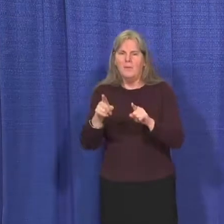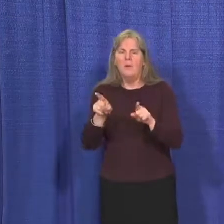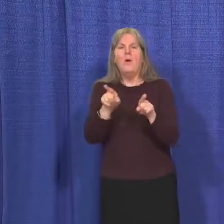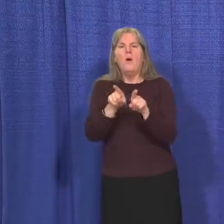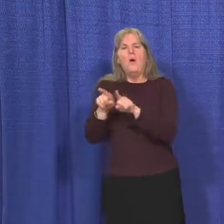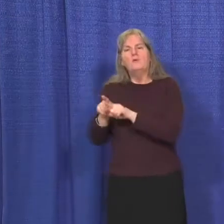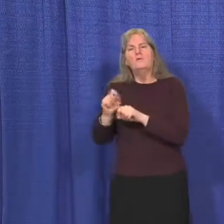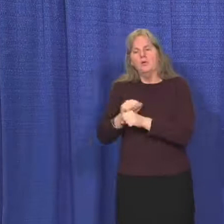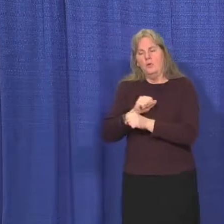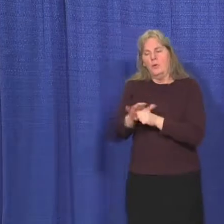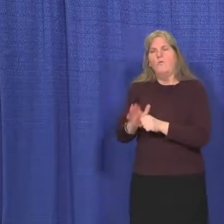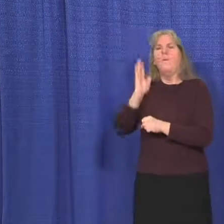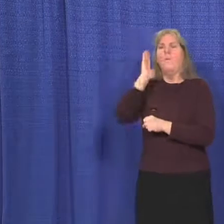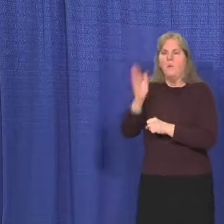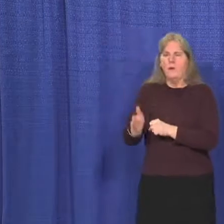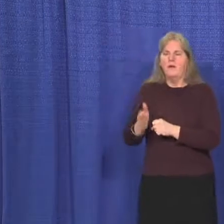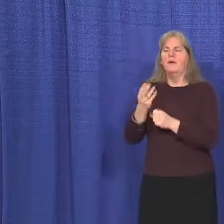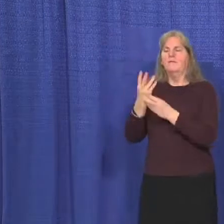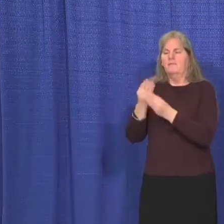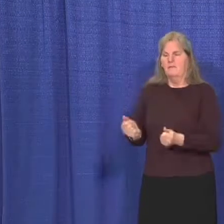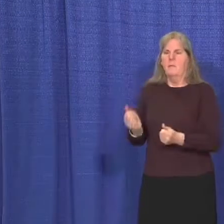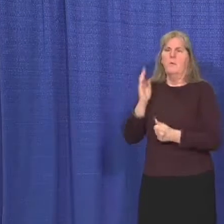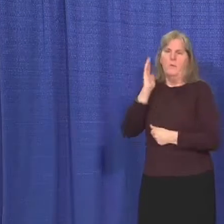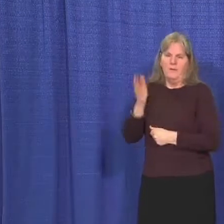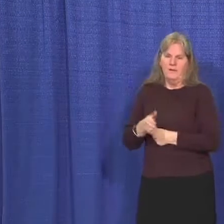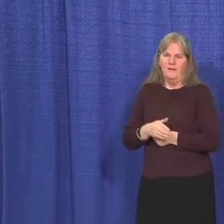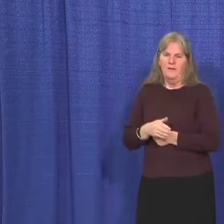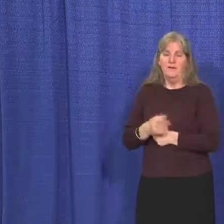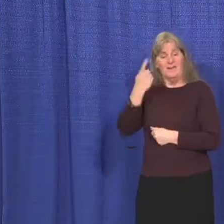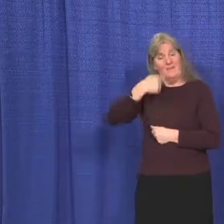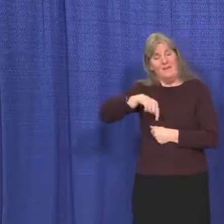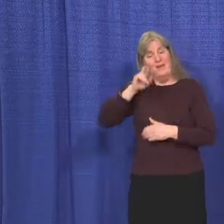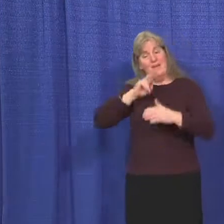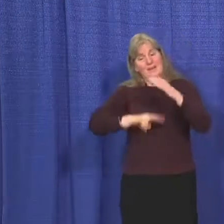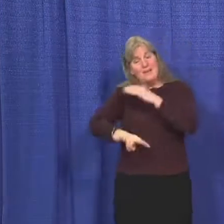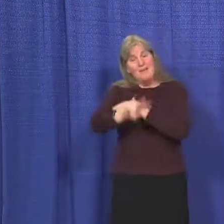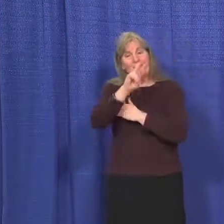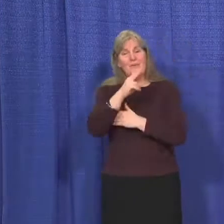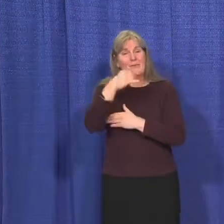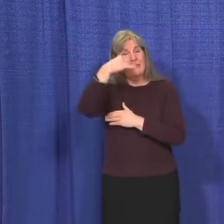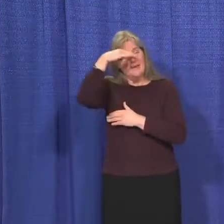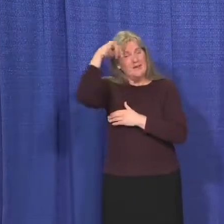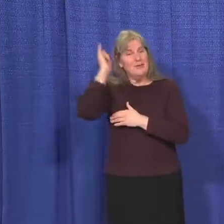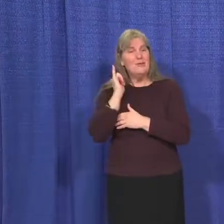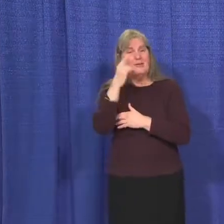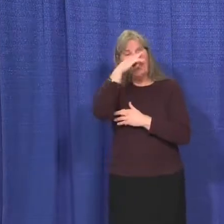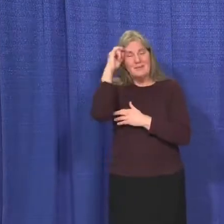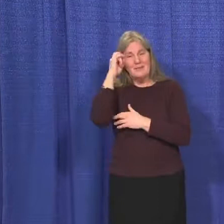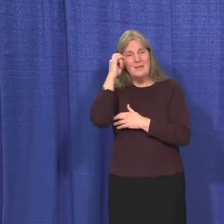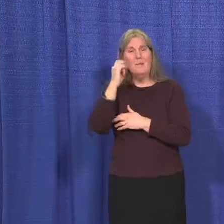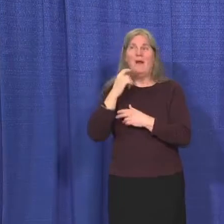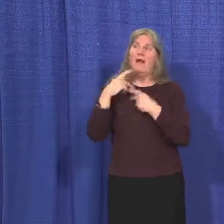to this pandemic. We are all looking forward to enjoying the Yukon summer and even to rediscovering places